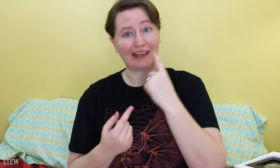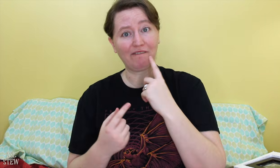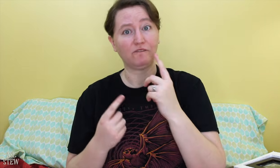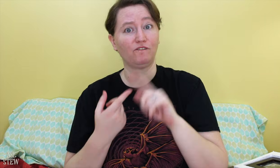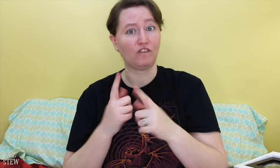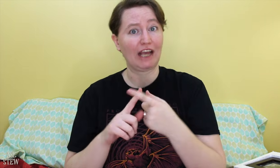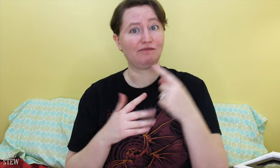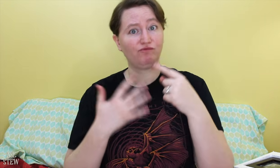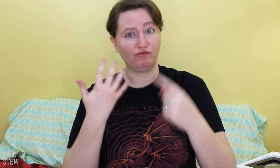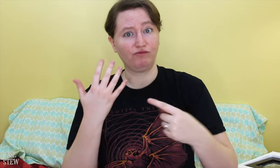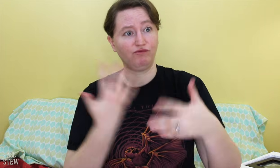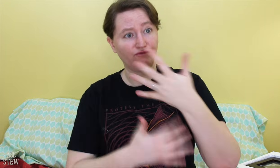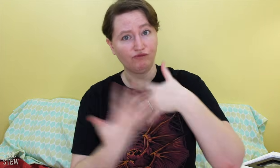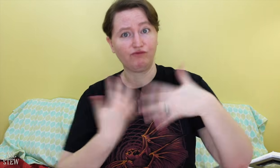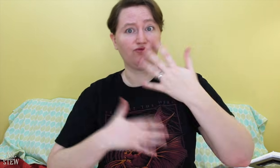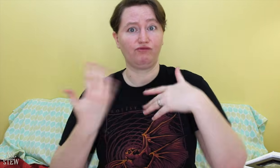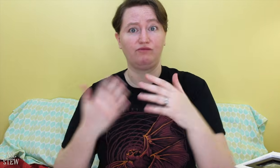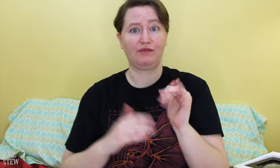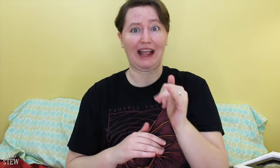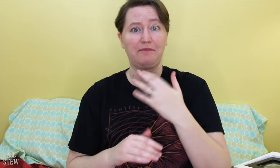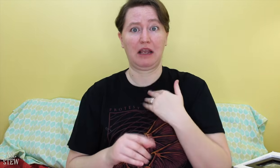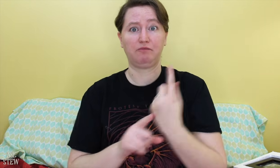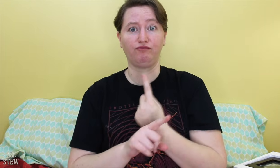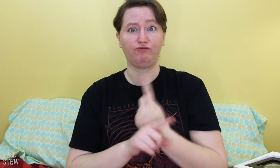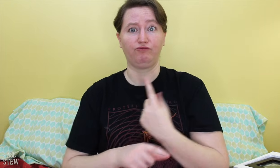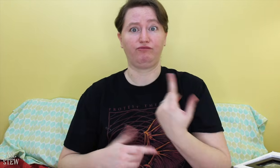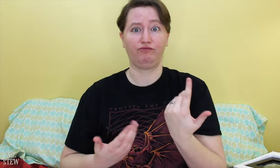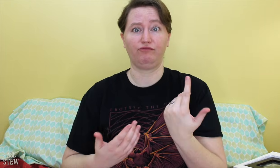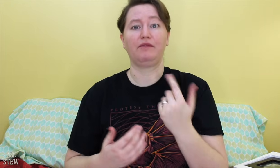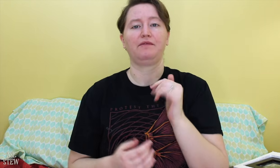invovled with the Deaf community. They have Deaf friends.